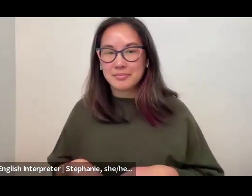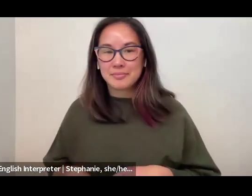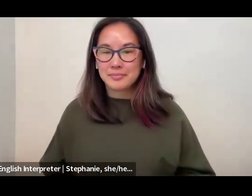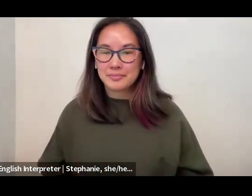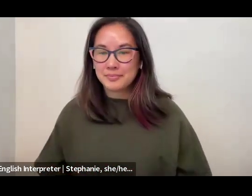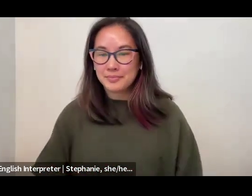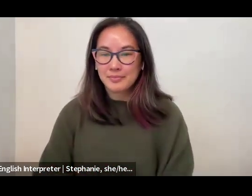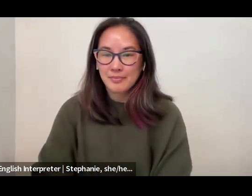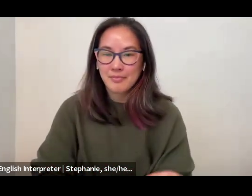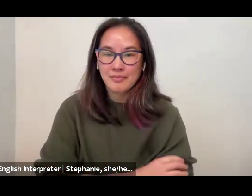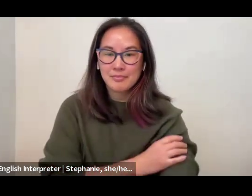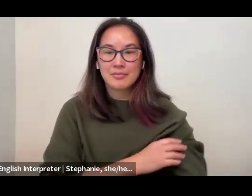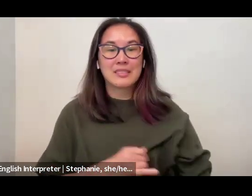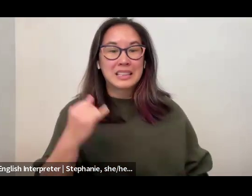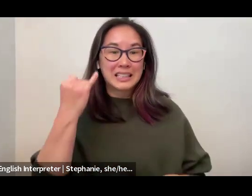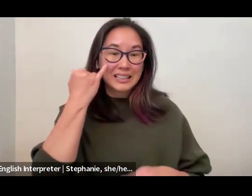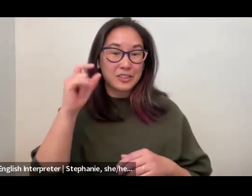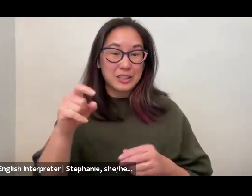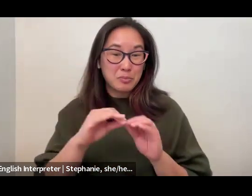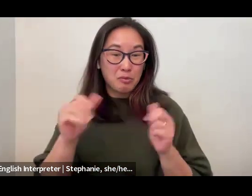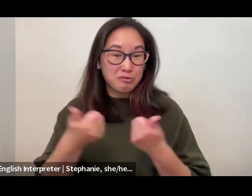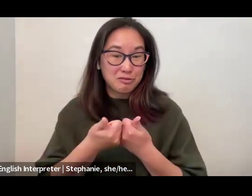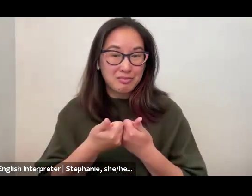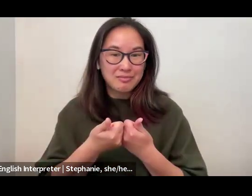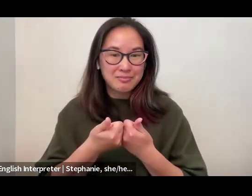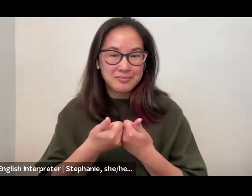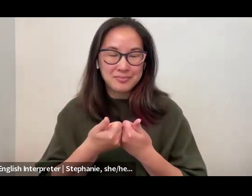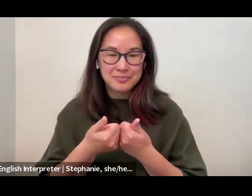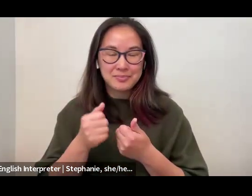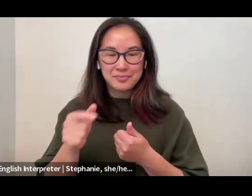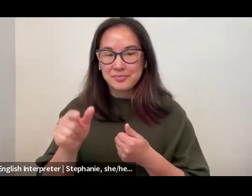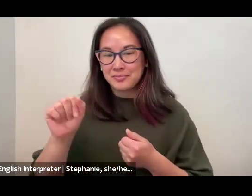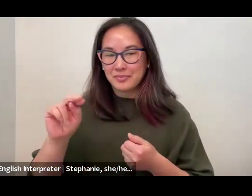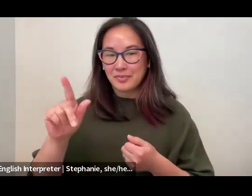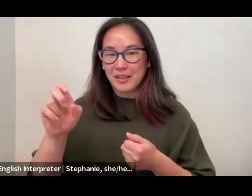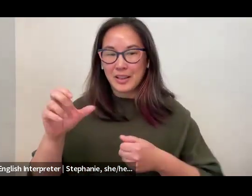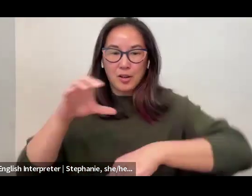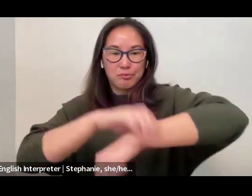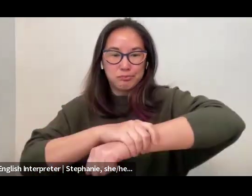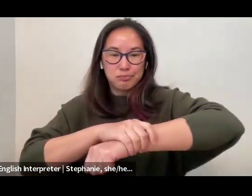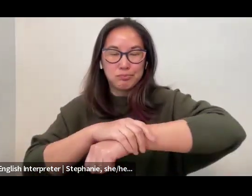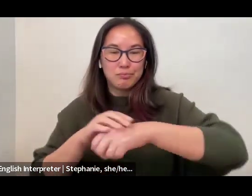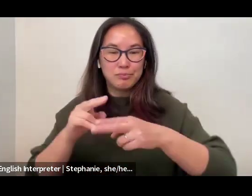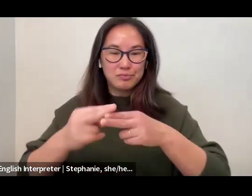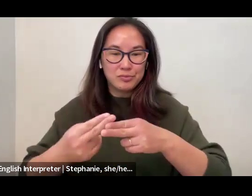To make that tougher, you can add the ankle weights to your leg.